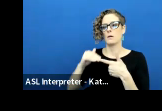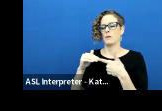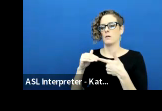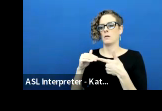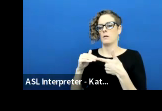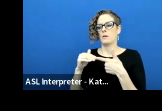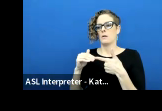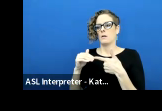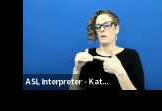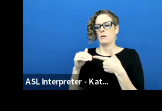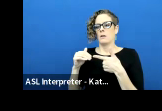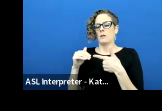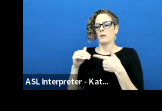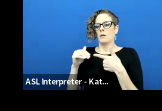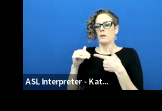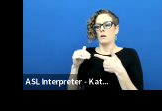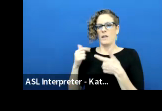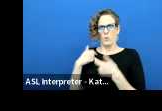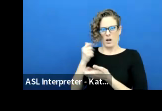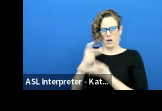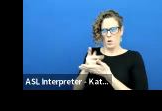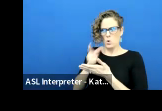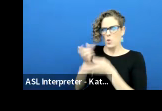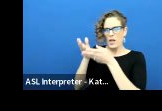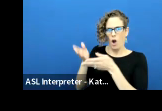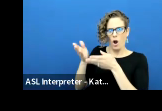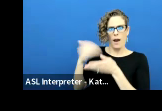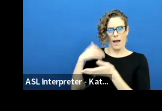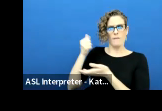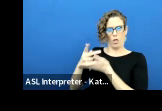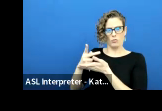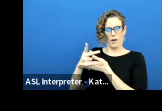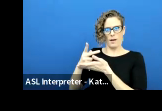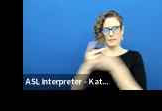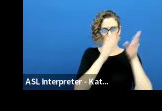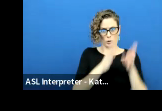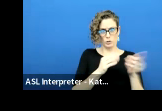every authenticated who they are how we authorized them to do things so if we have